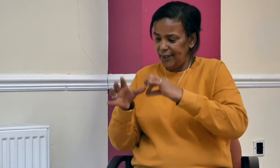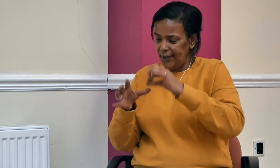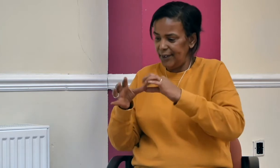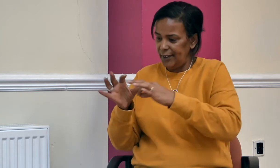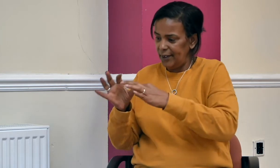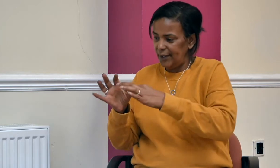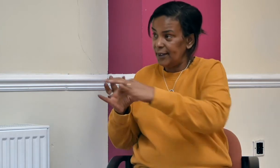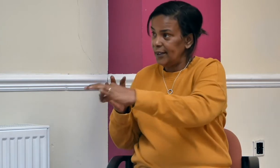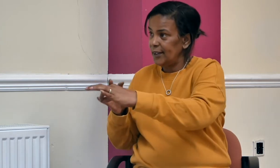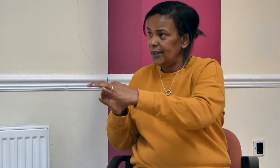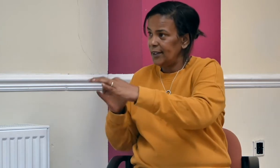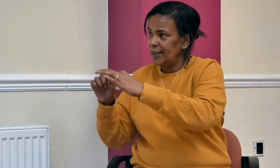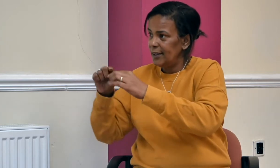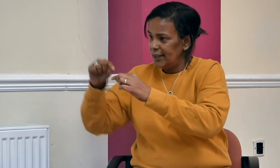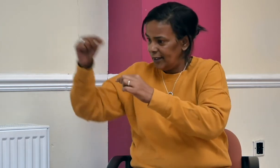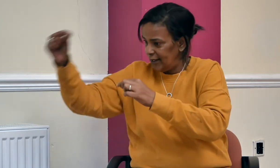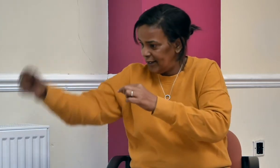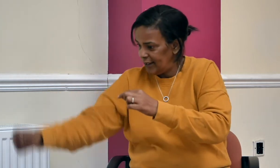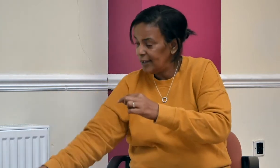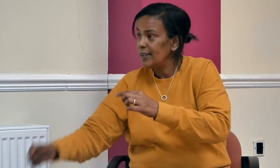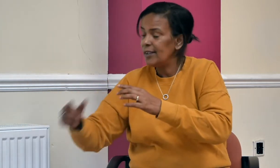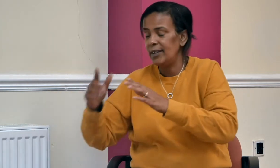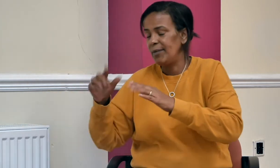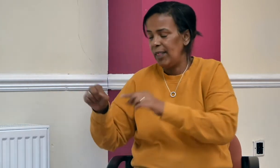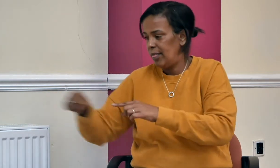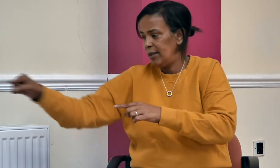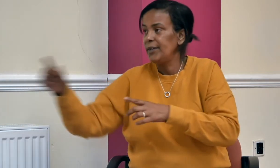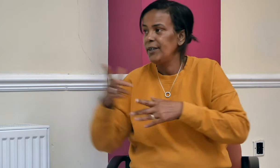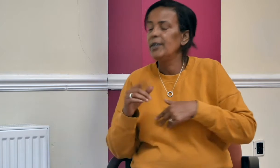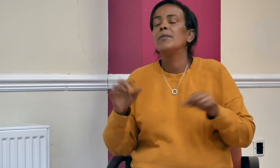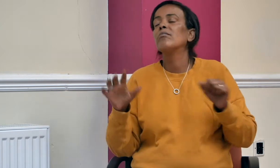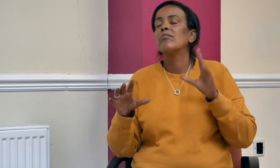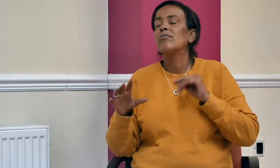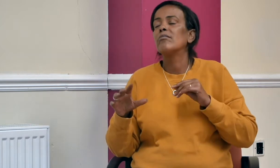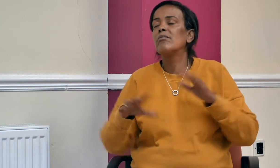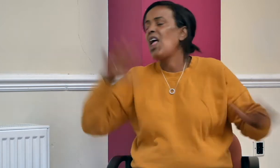They used to tie a string connecting the baby's toe to the mother's thumb.